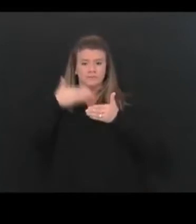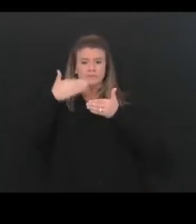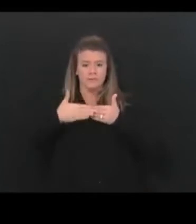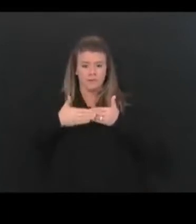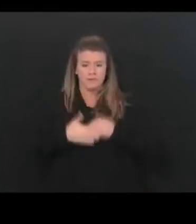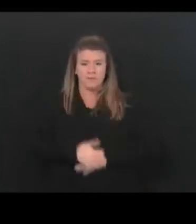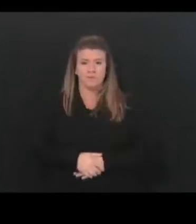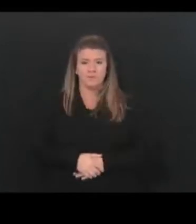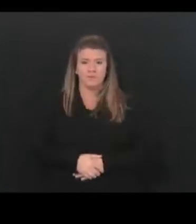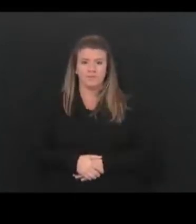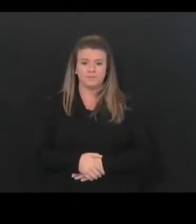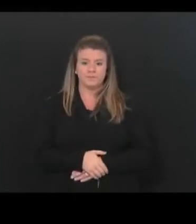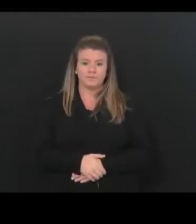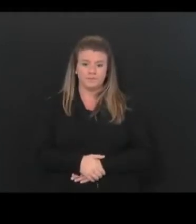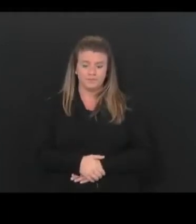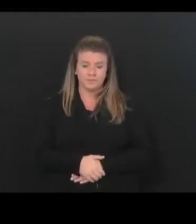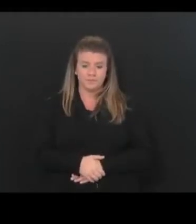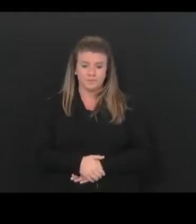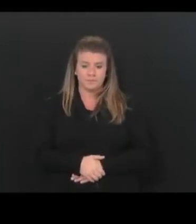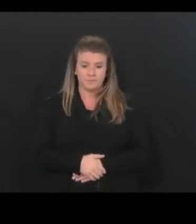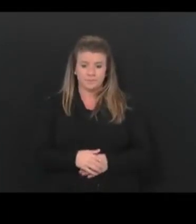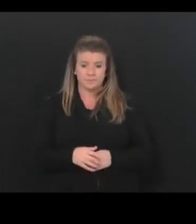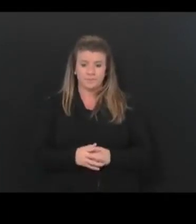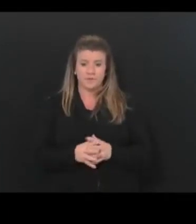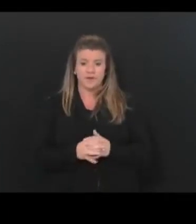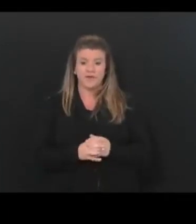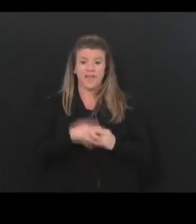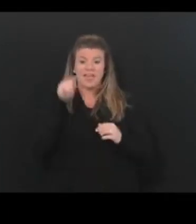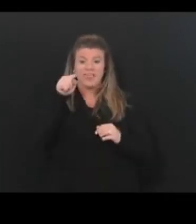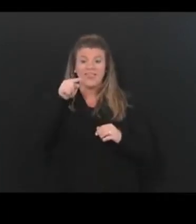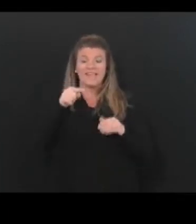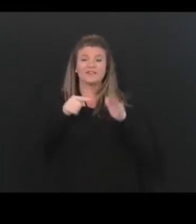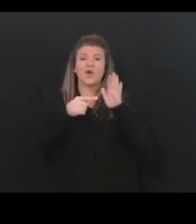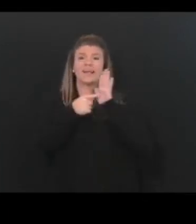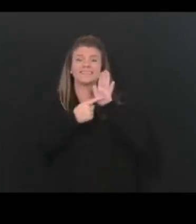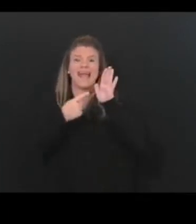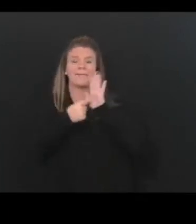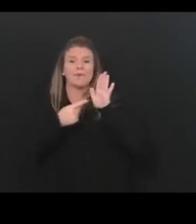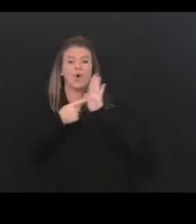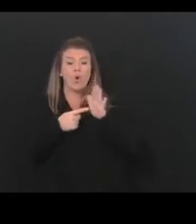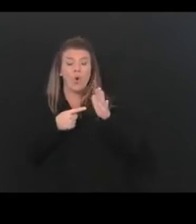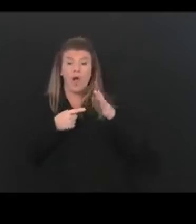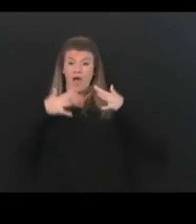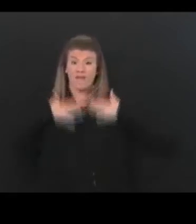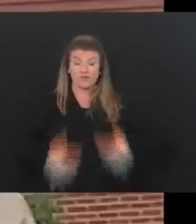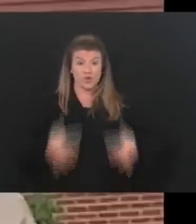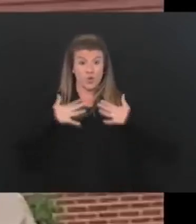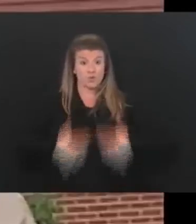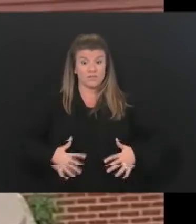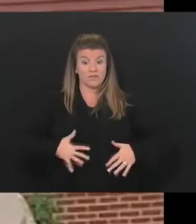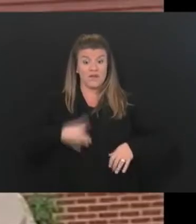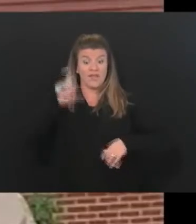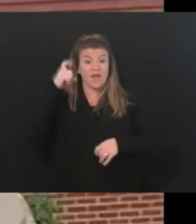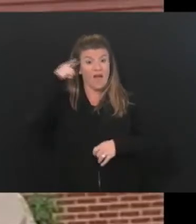PPE, IF YOU COULD, JORDAN, PUT UP THE PICTURES AND CYCLE THROUGH THOSE PICTURES.